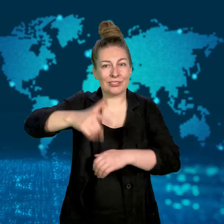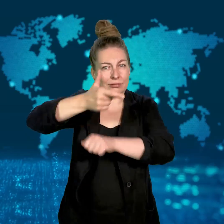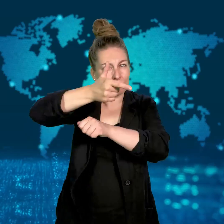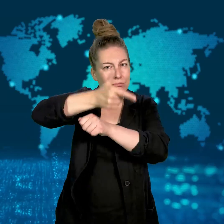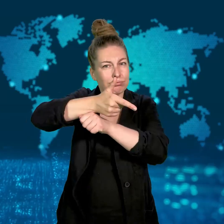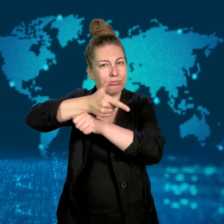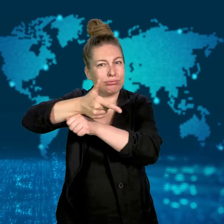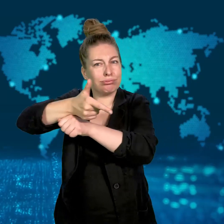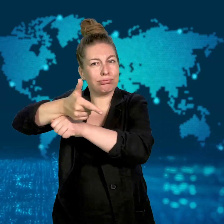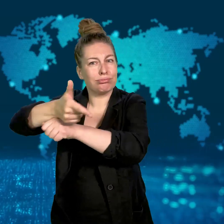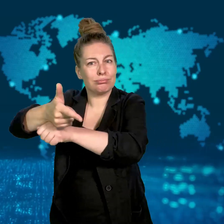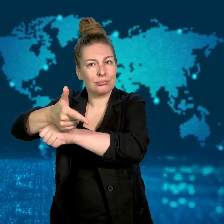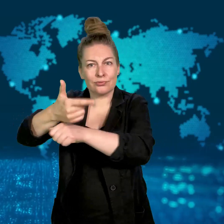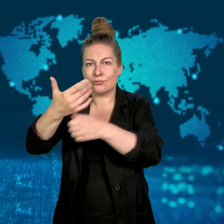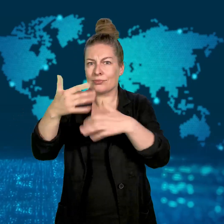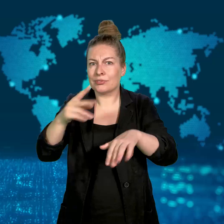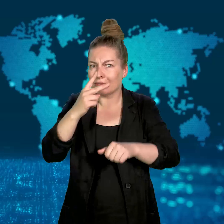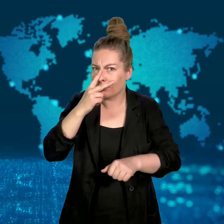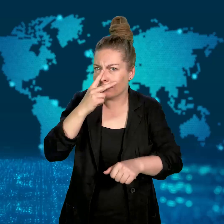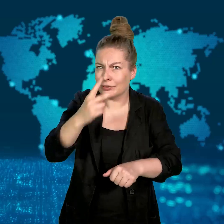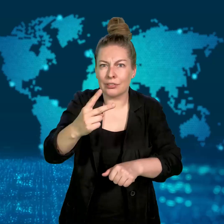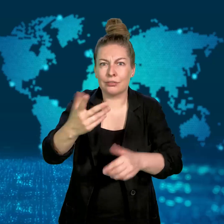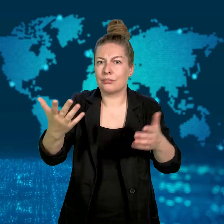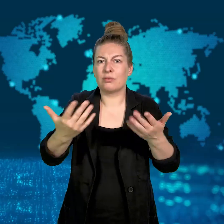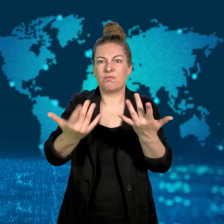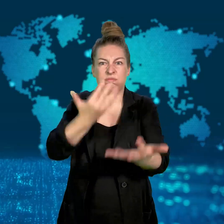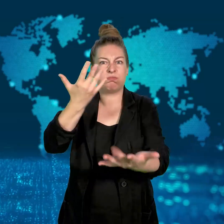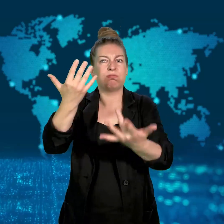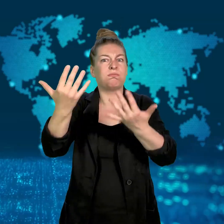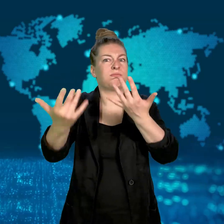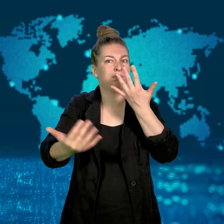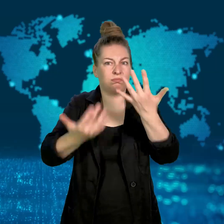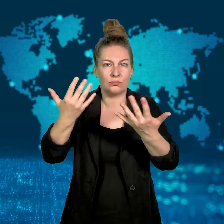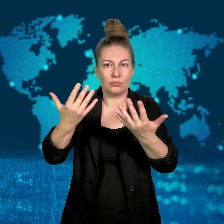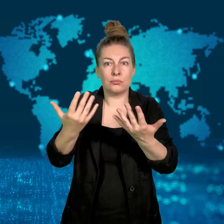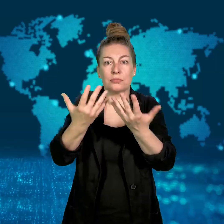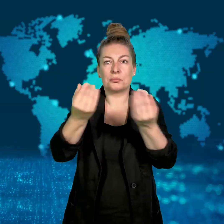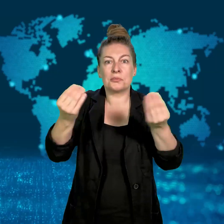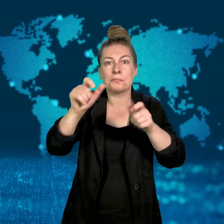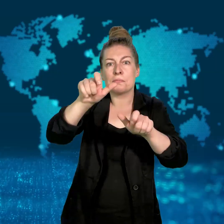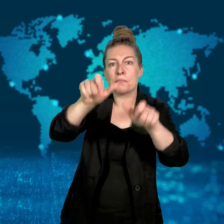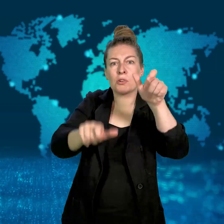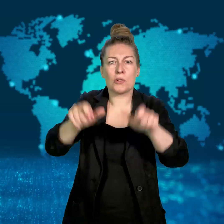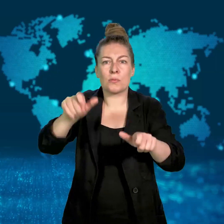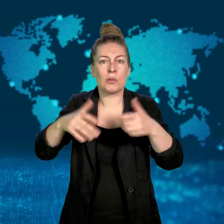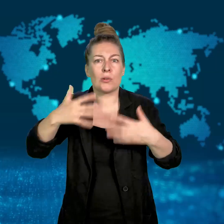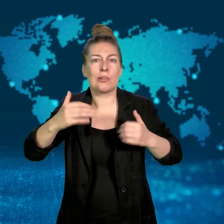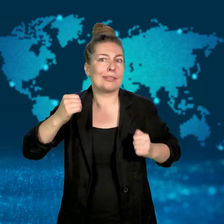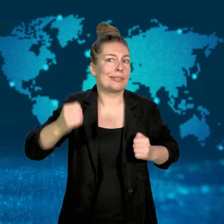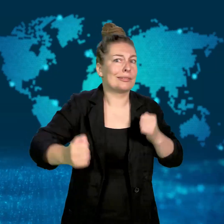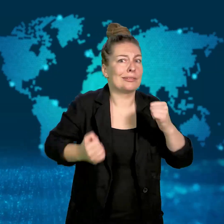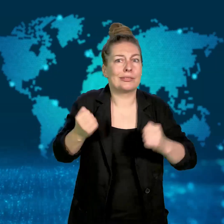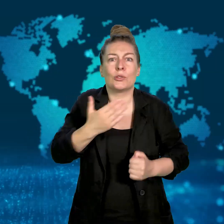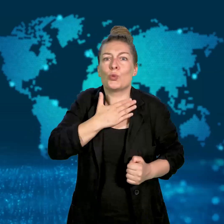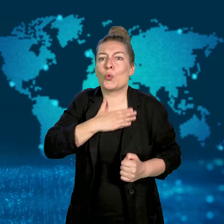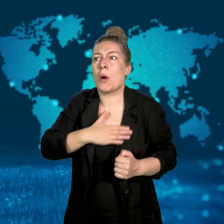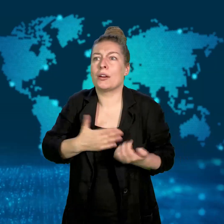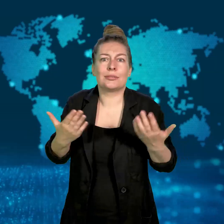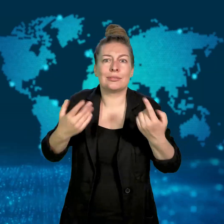The Sunday attack followed an attack on Tel Aviv in which Hamas launched